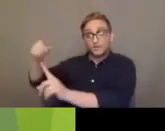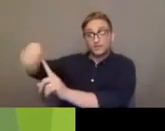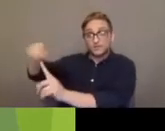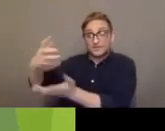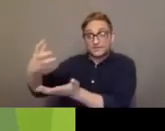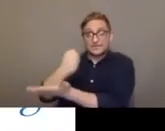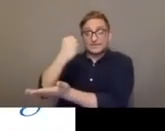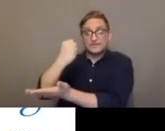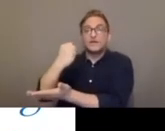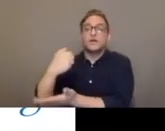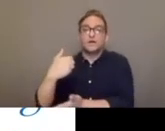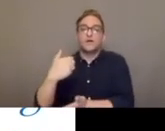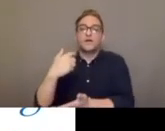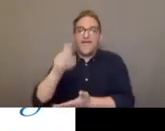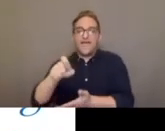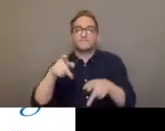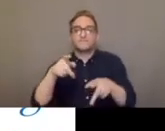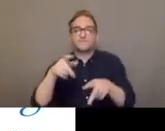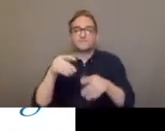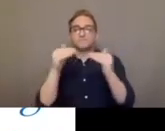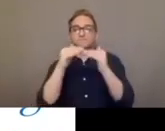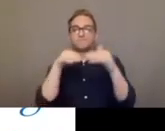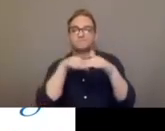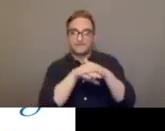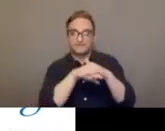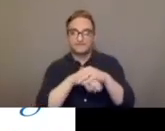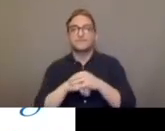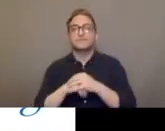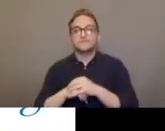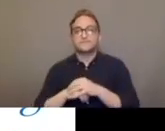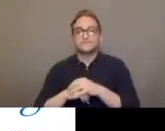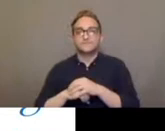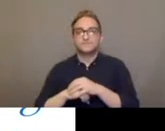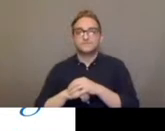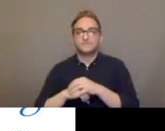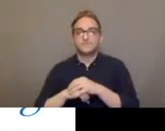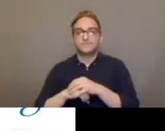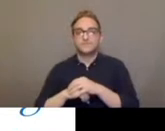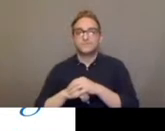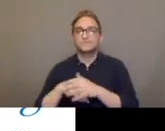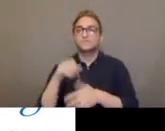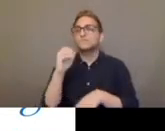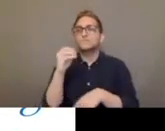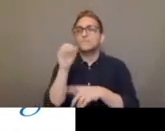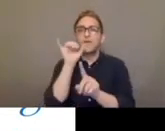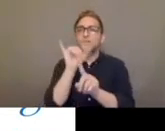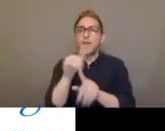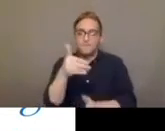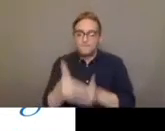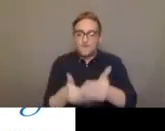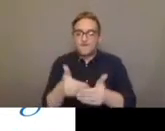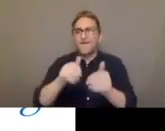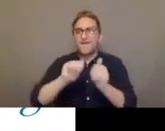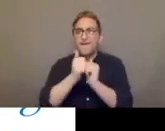So how do you trigger this process? What happens, hue do you get an employer to